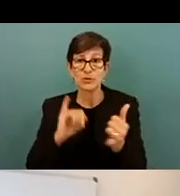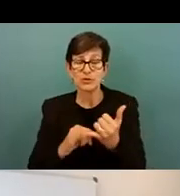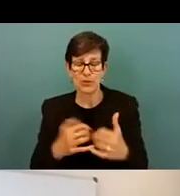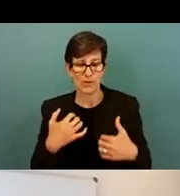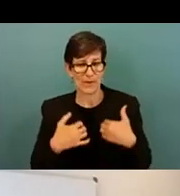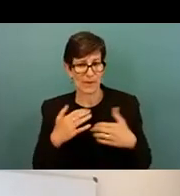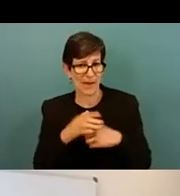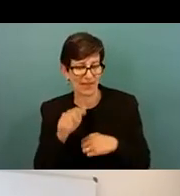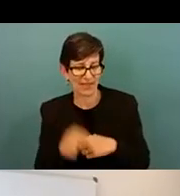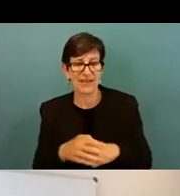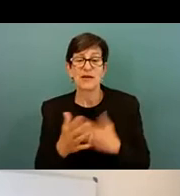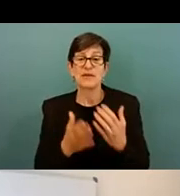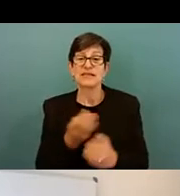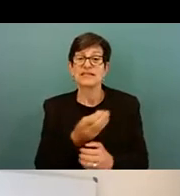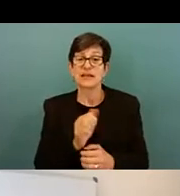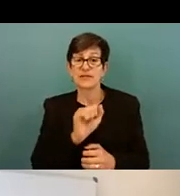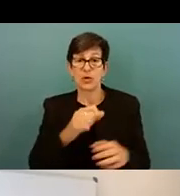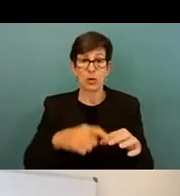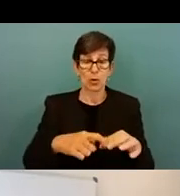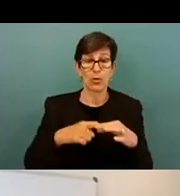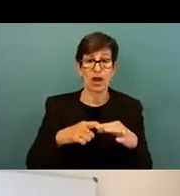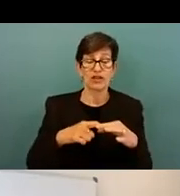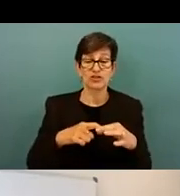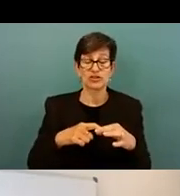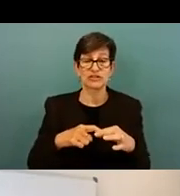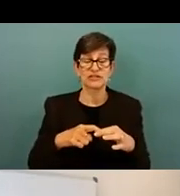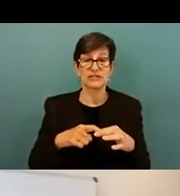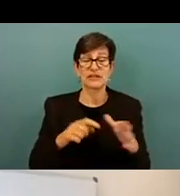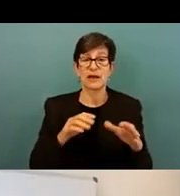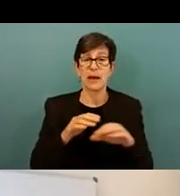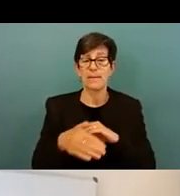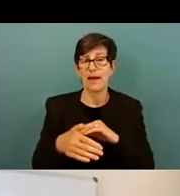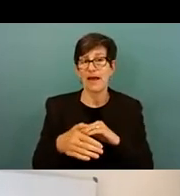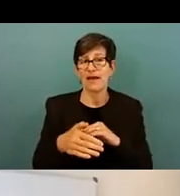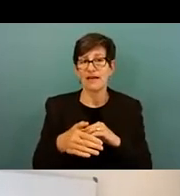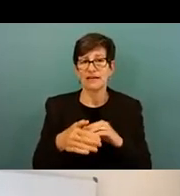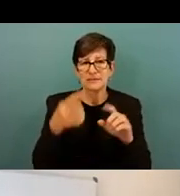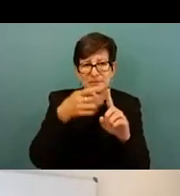some of the questions that people have asked about, granularity. So I noticed, for example,